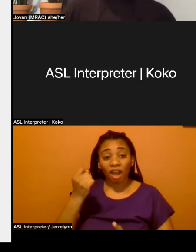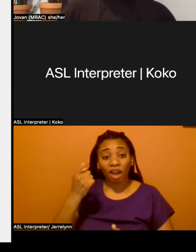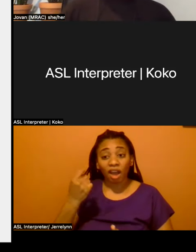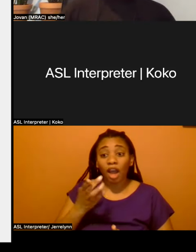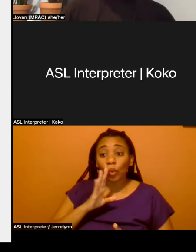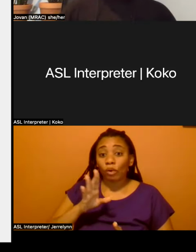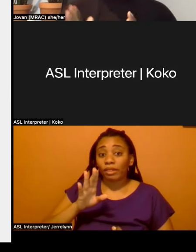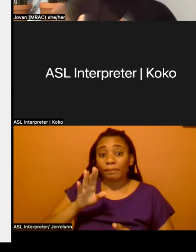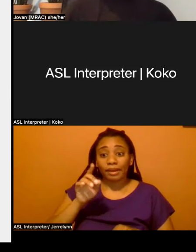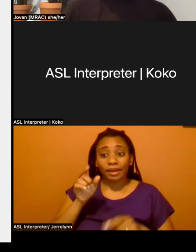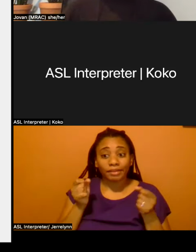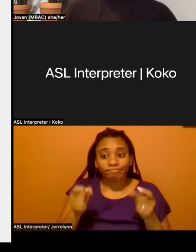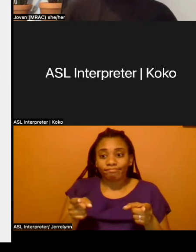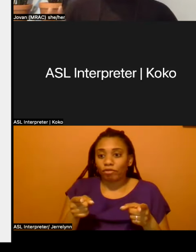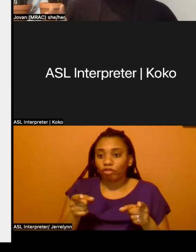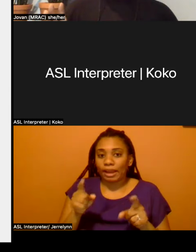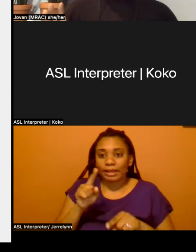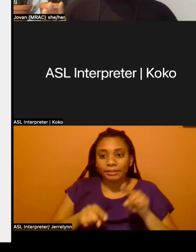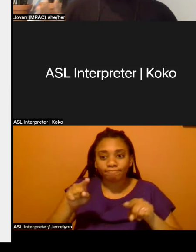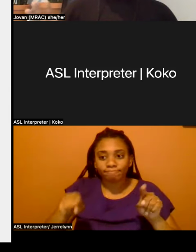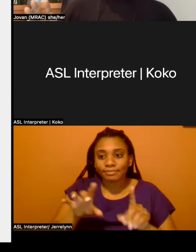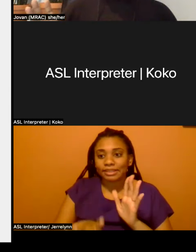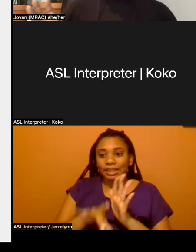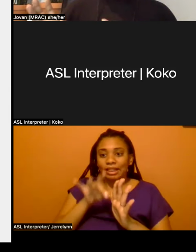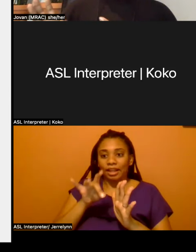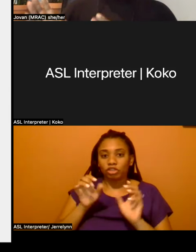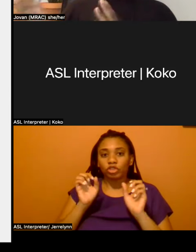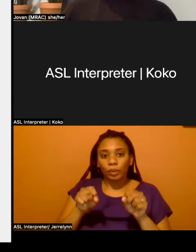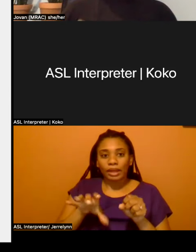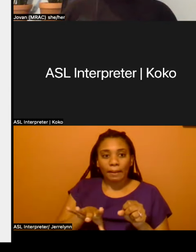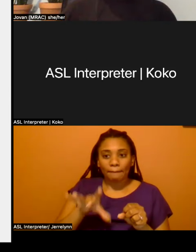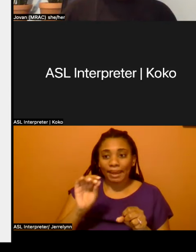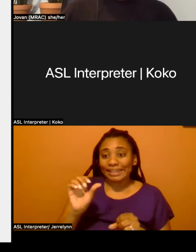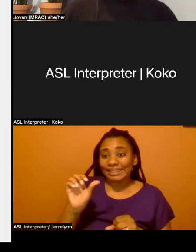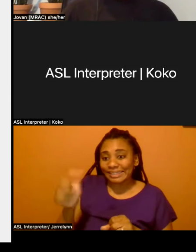to choose the 10 selected artists.